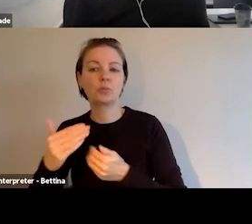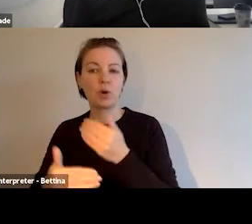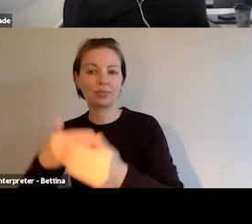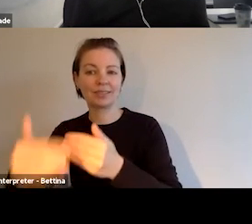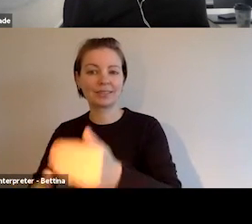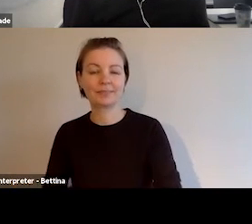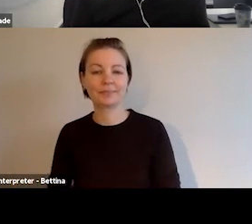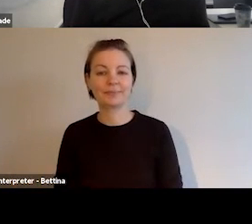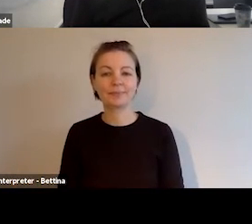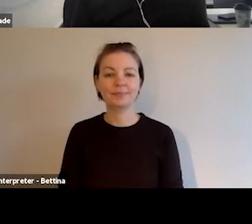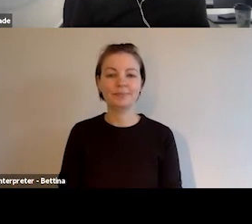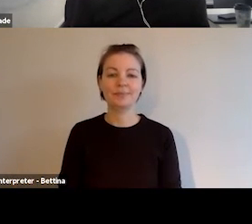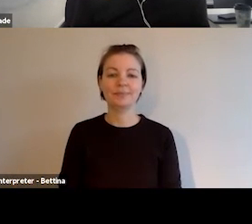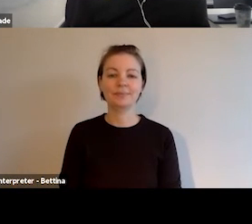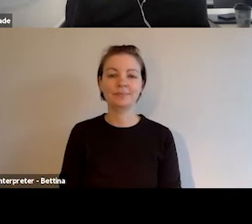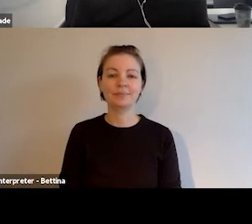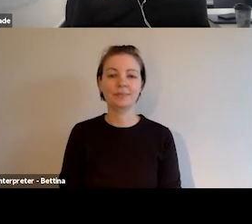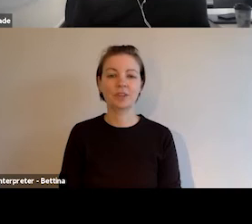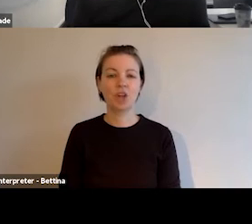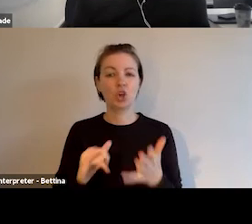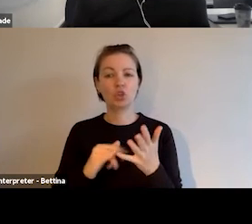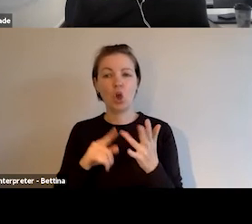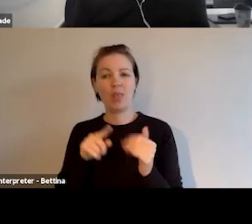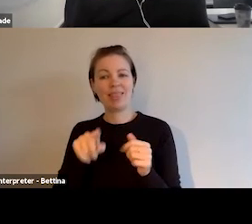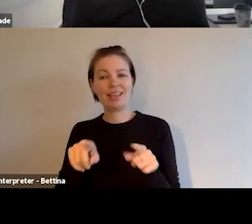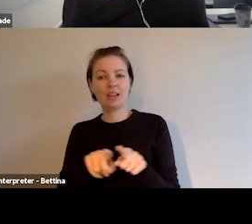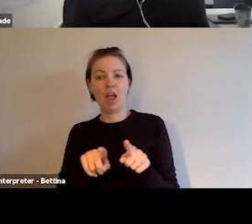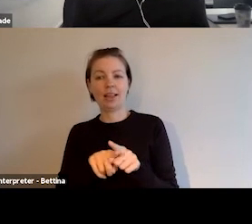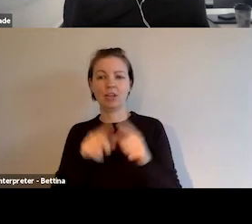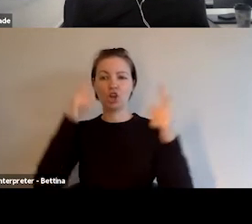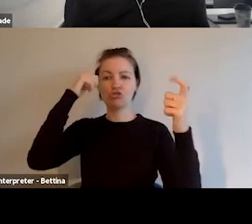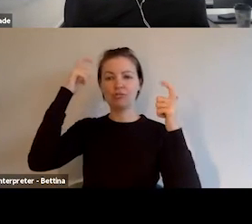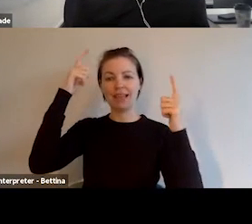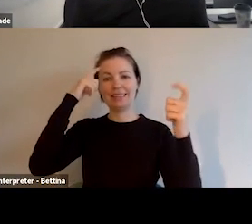So we set up essentially a creative ecology here were students were collaborating